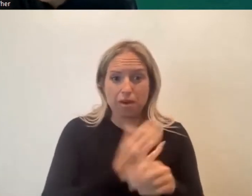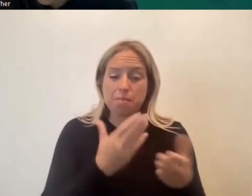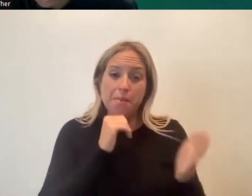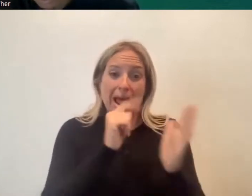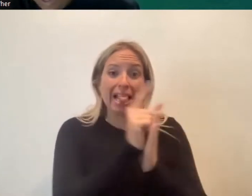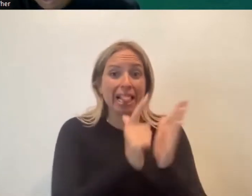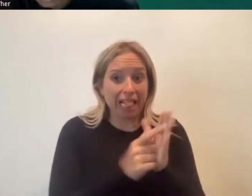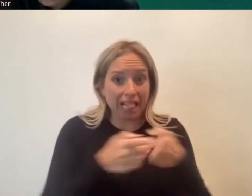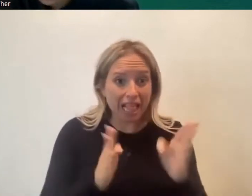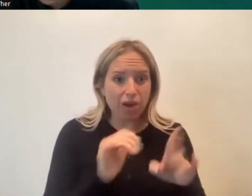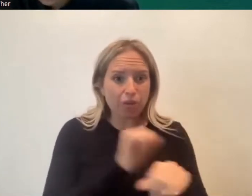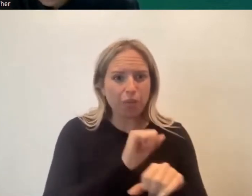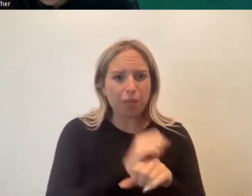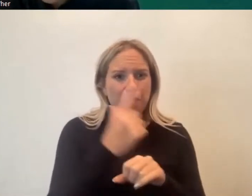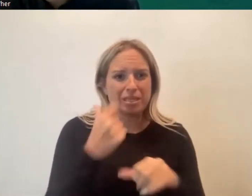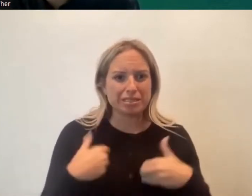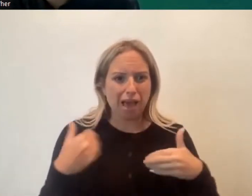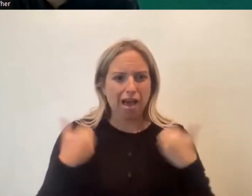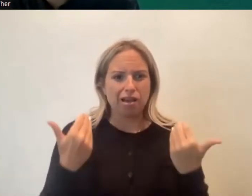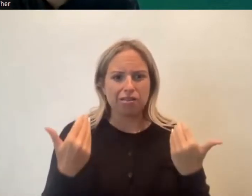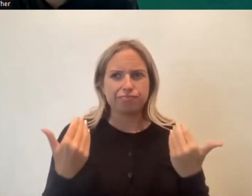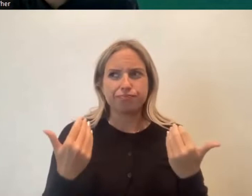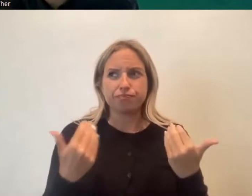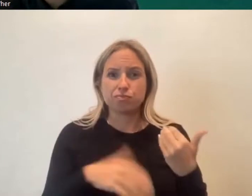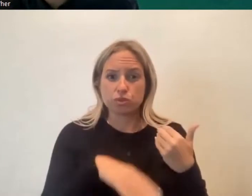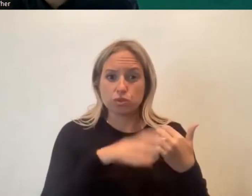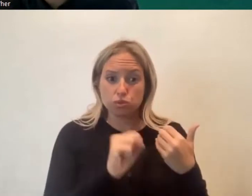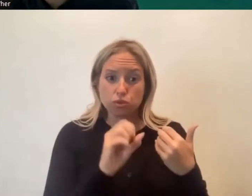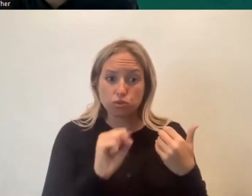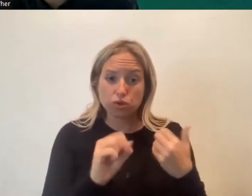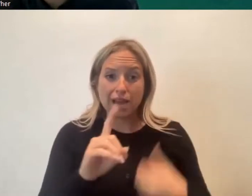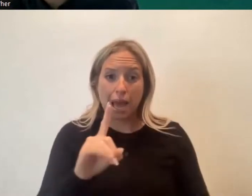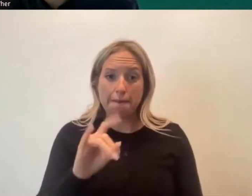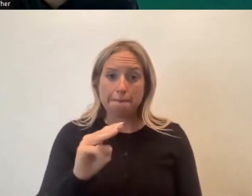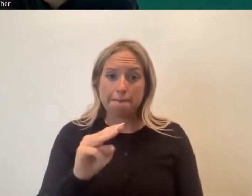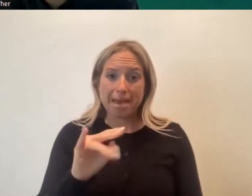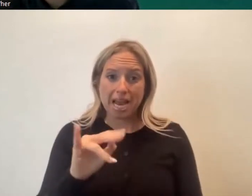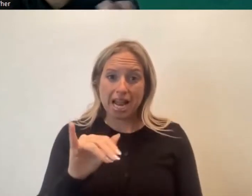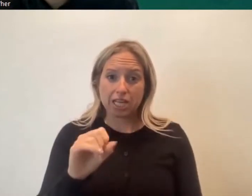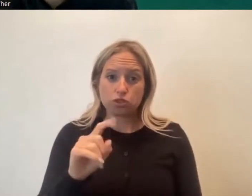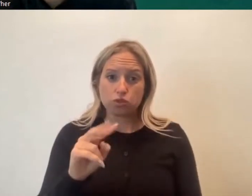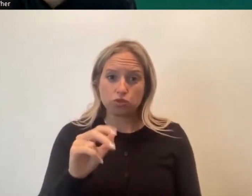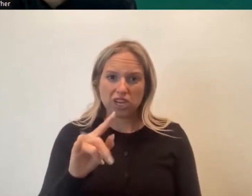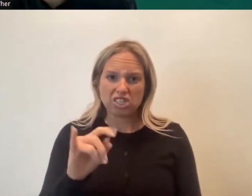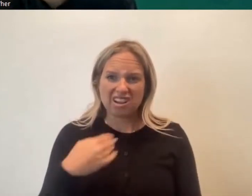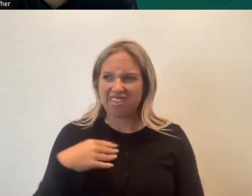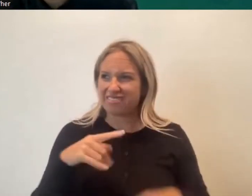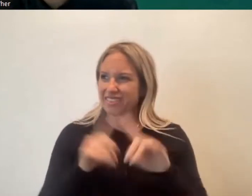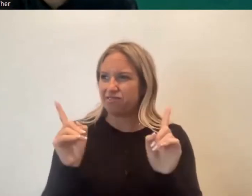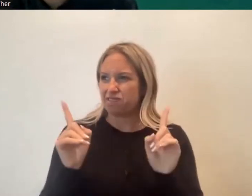to work. Does the Social Security Administration have a different definition for them or are they